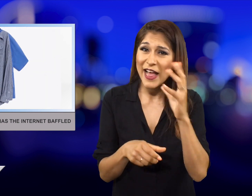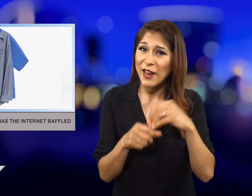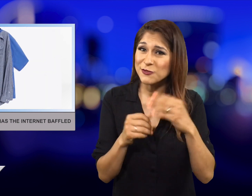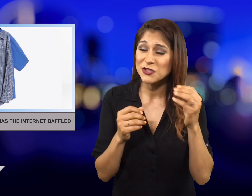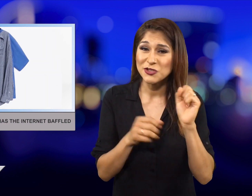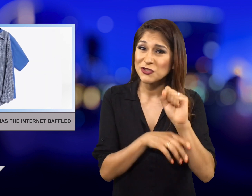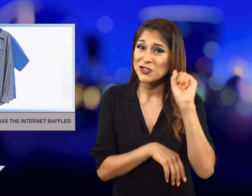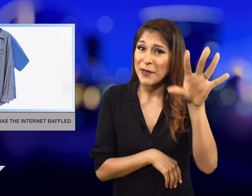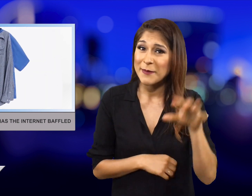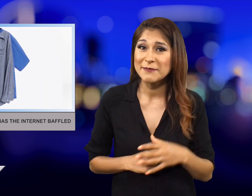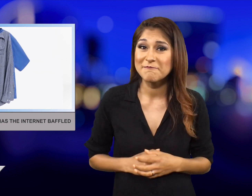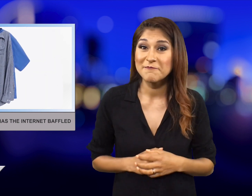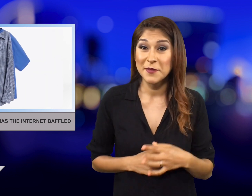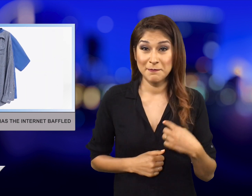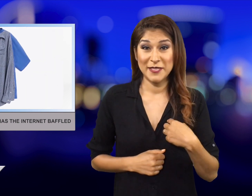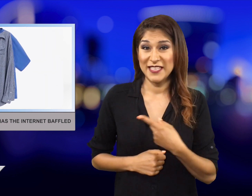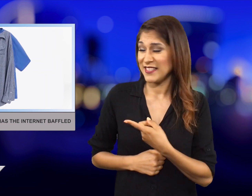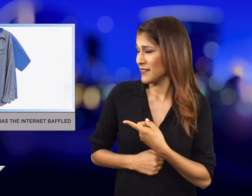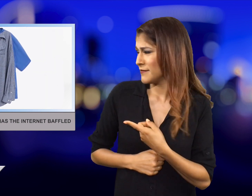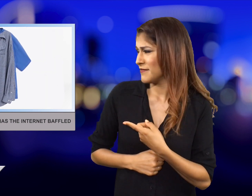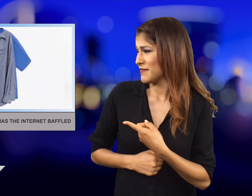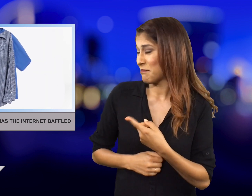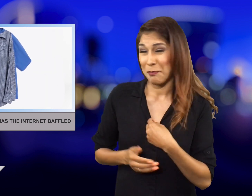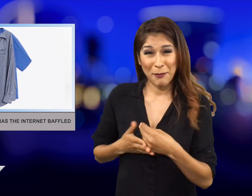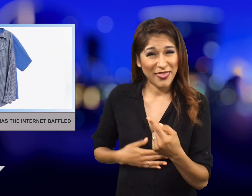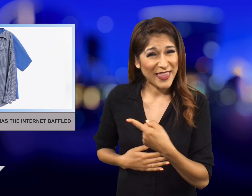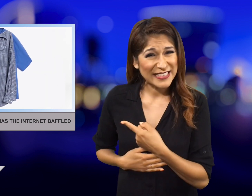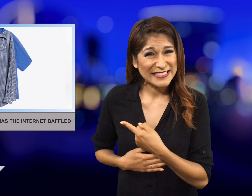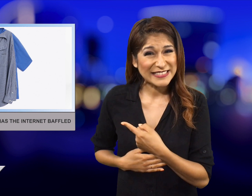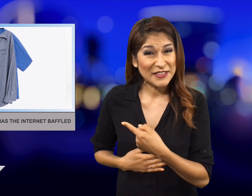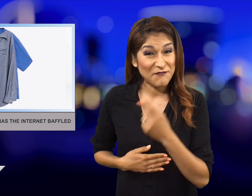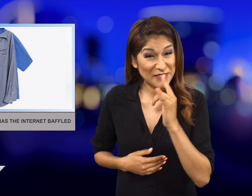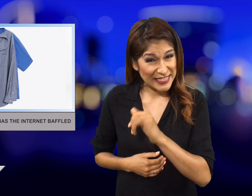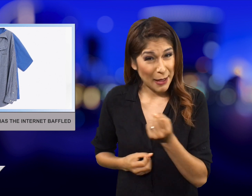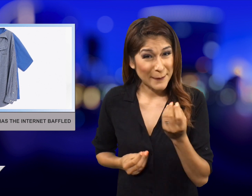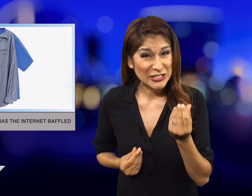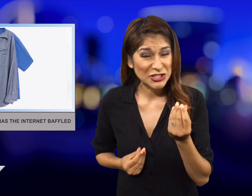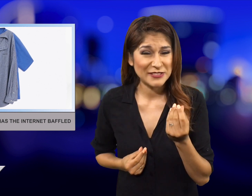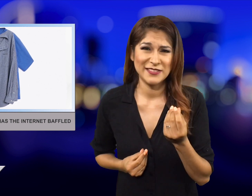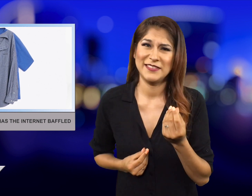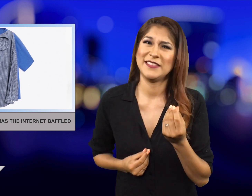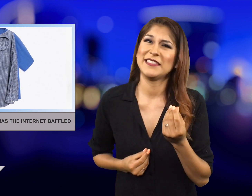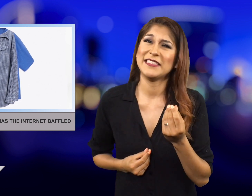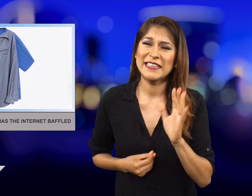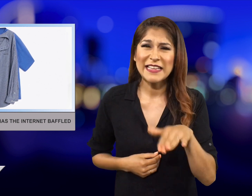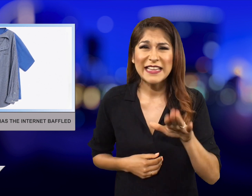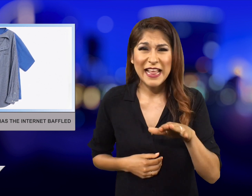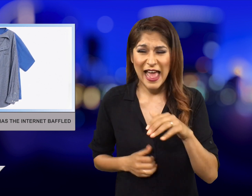And that does not include shipping costs. Me personally, I would not pay that much for that shirt.